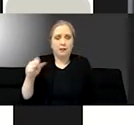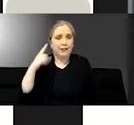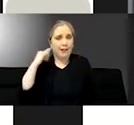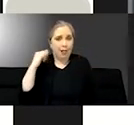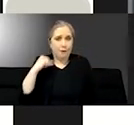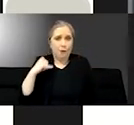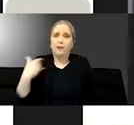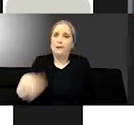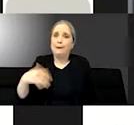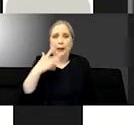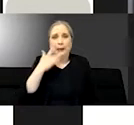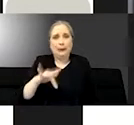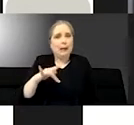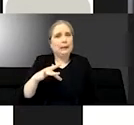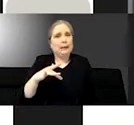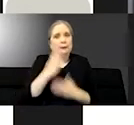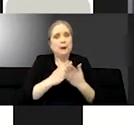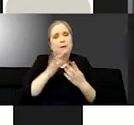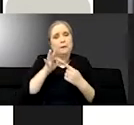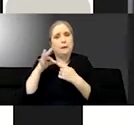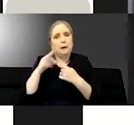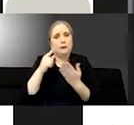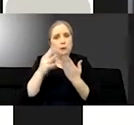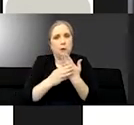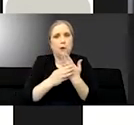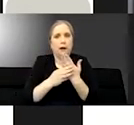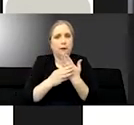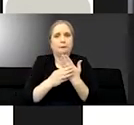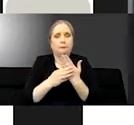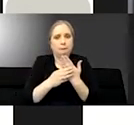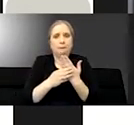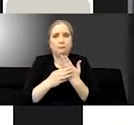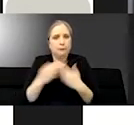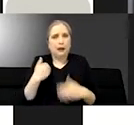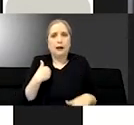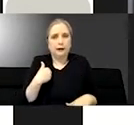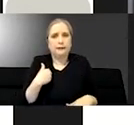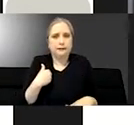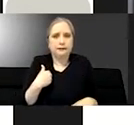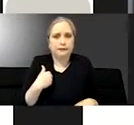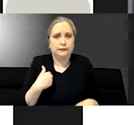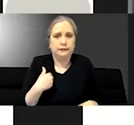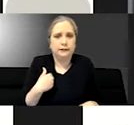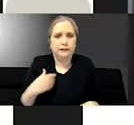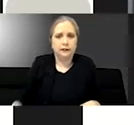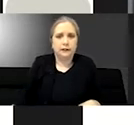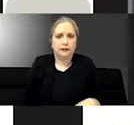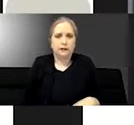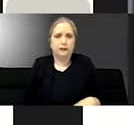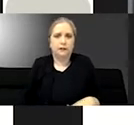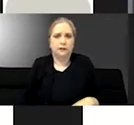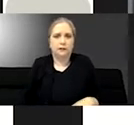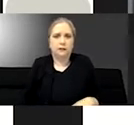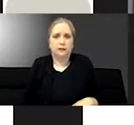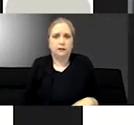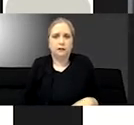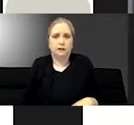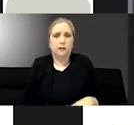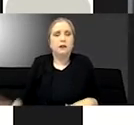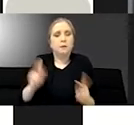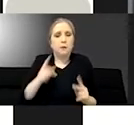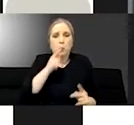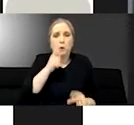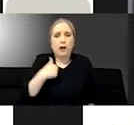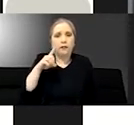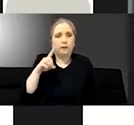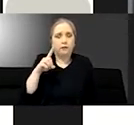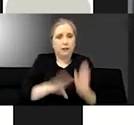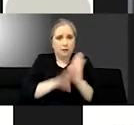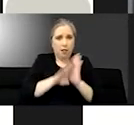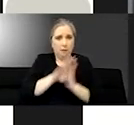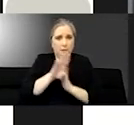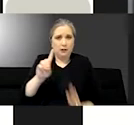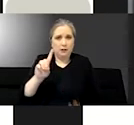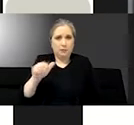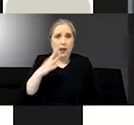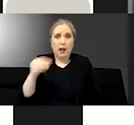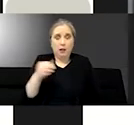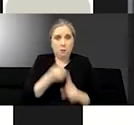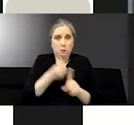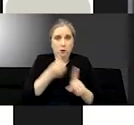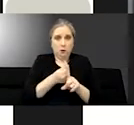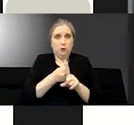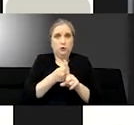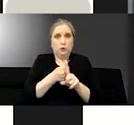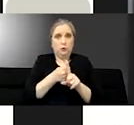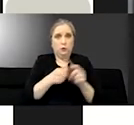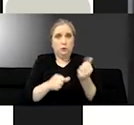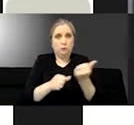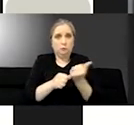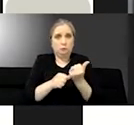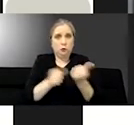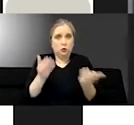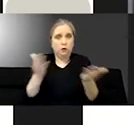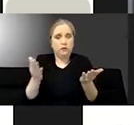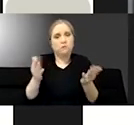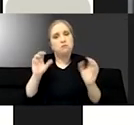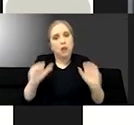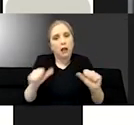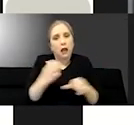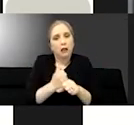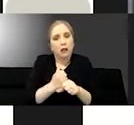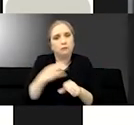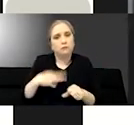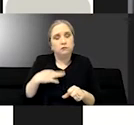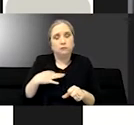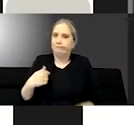I'm not eligible for any personal assistant service support program, as are many other people like myself.